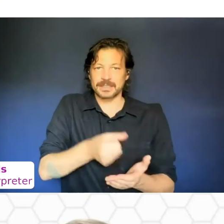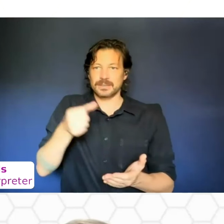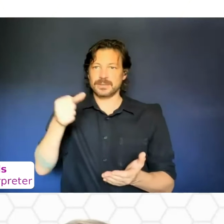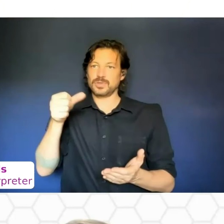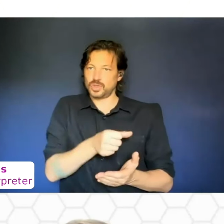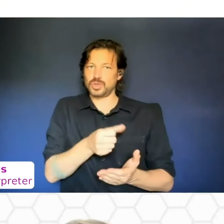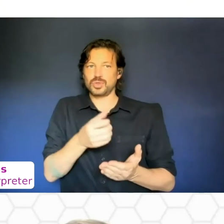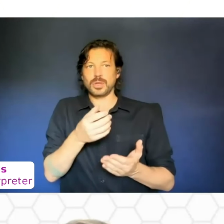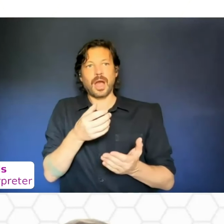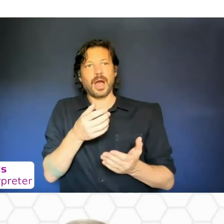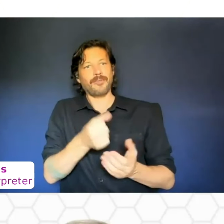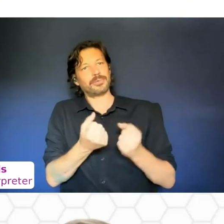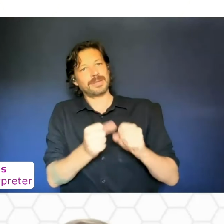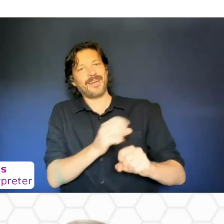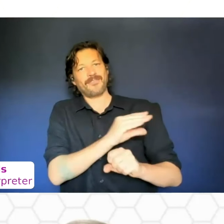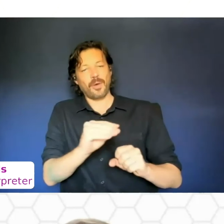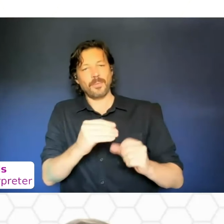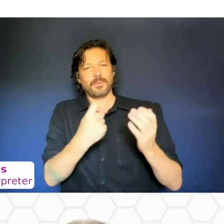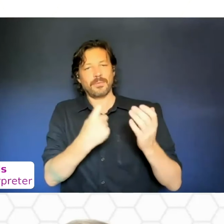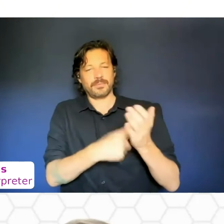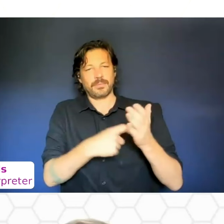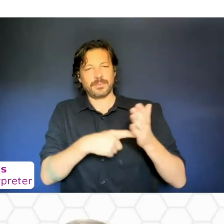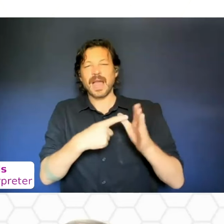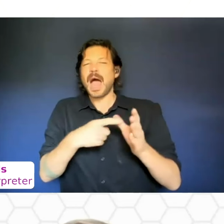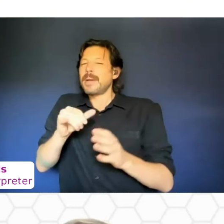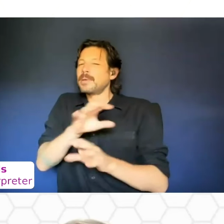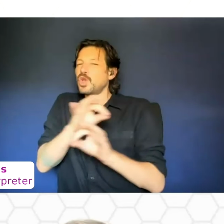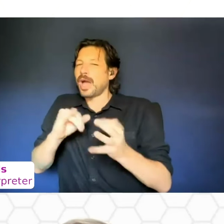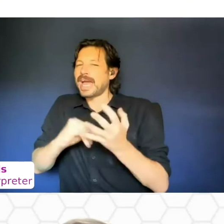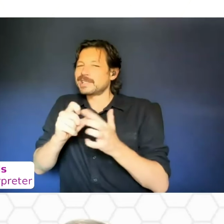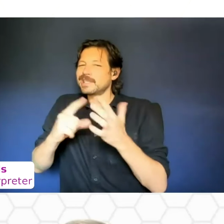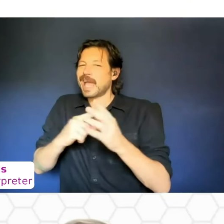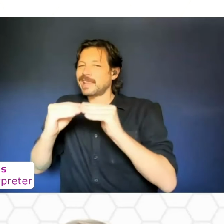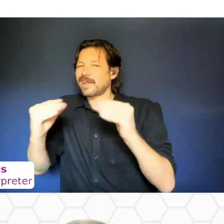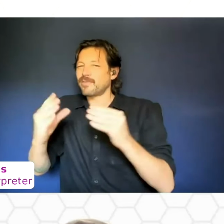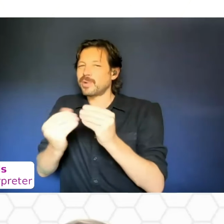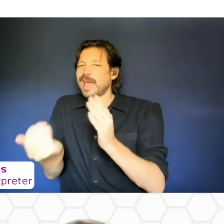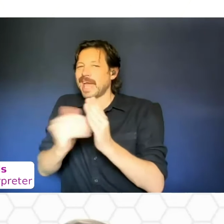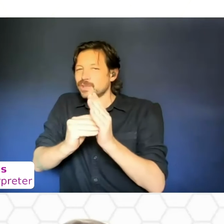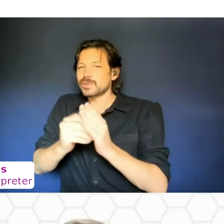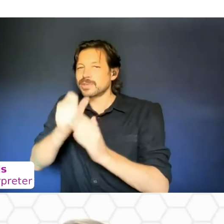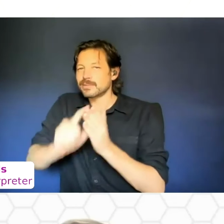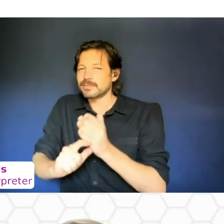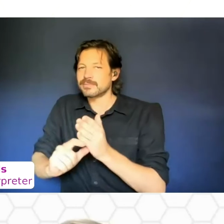tenancy even if it's not at the SDA level that has those additional disability related protections. At